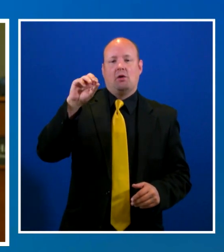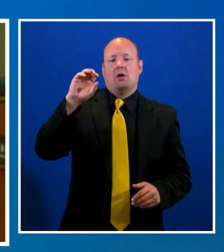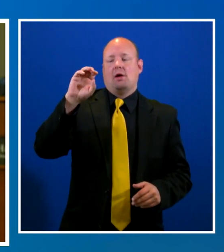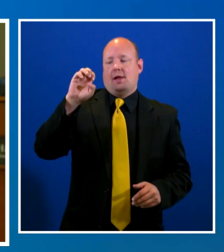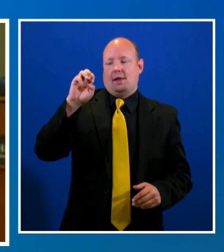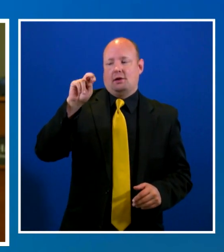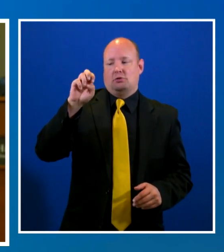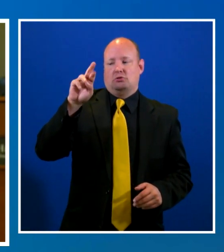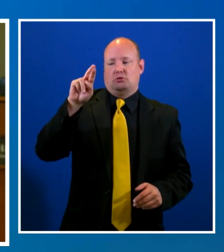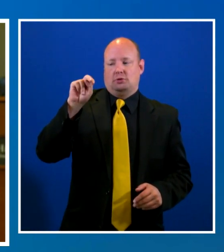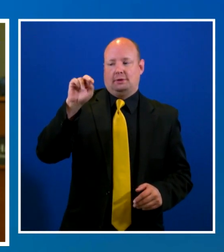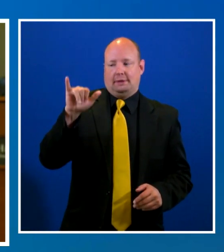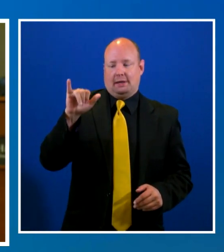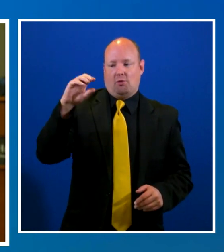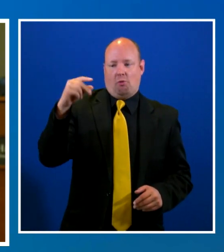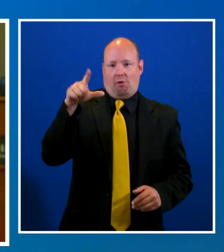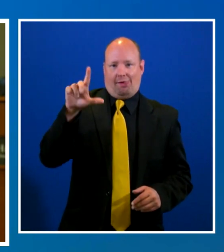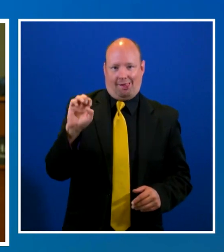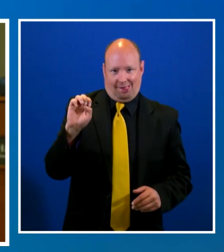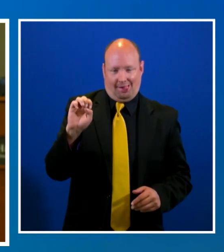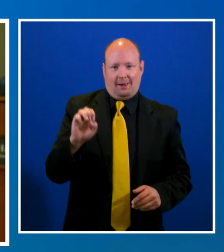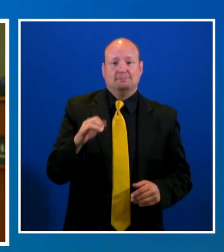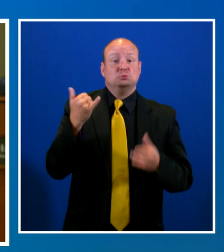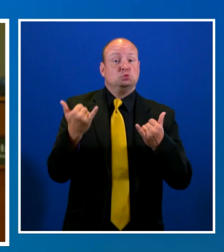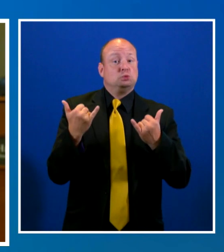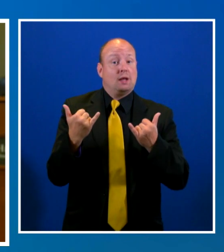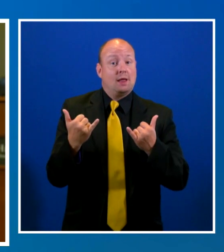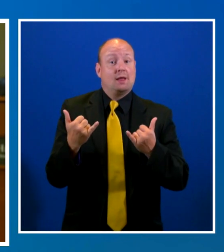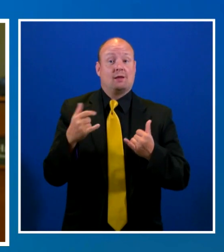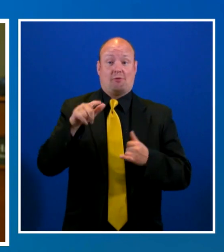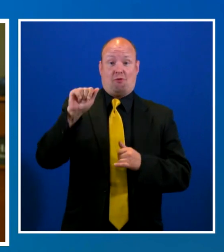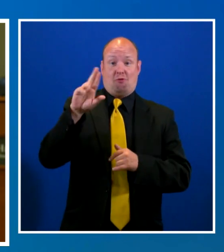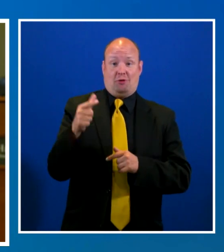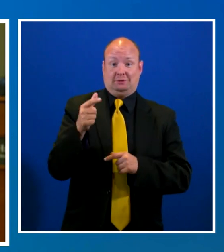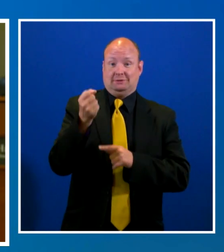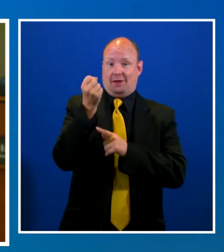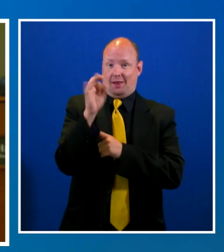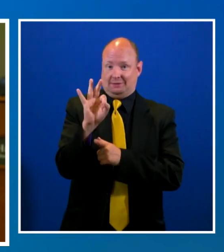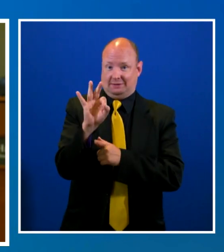Thank you to Jeff Baldridge and Sarah Decker-Walter, our American Sign Language interpreters.